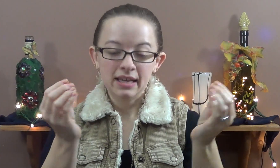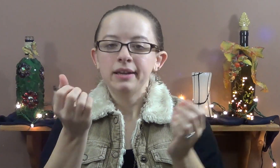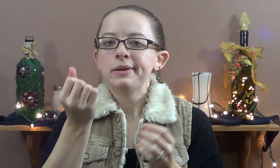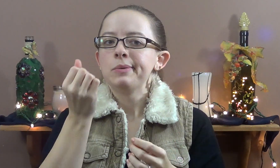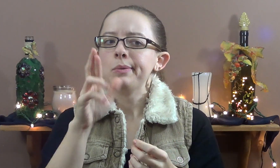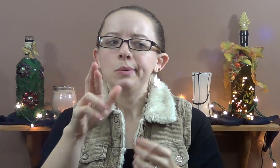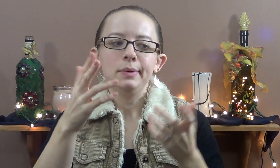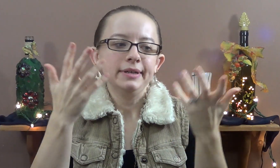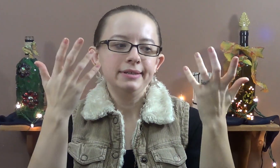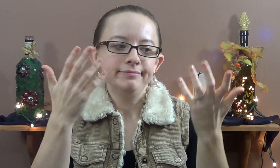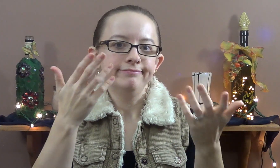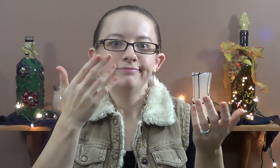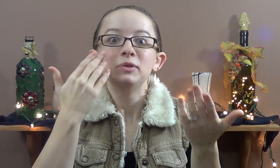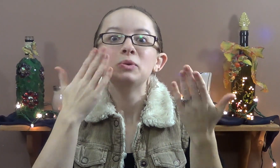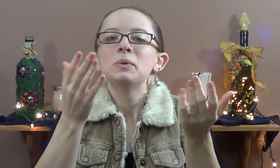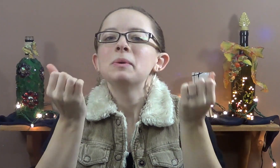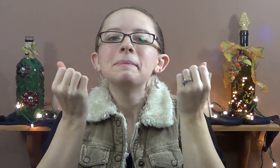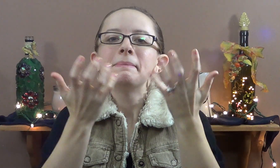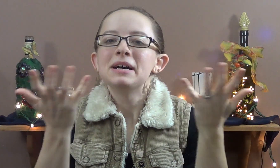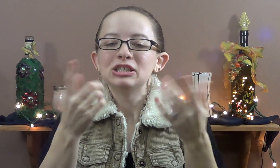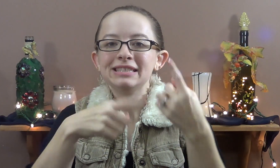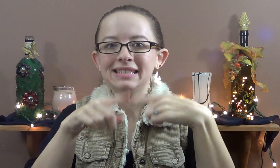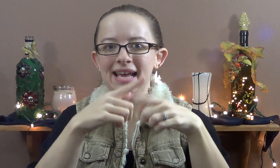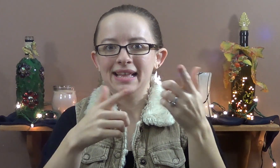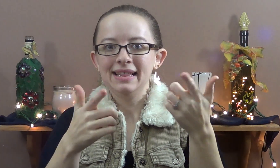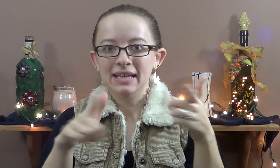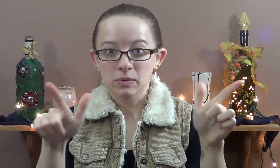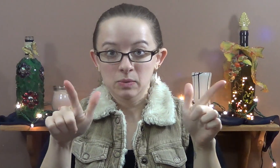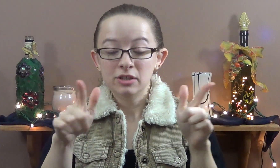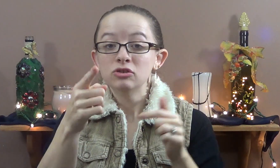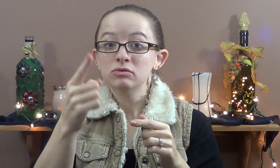don't know any sign language at all or maybe you don't know